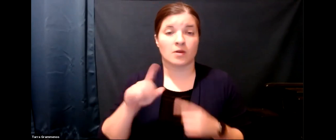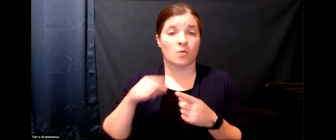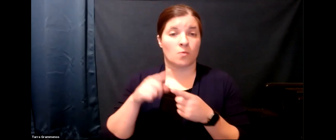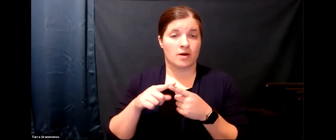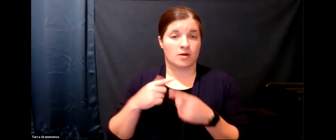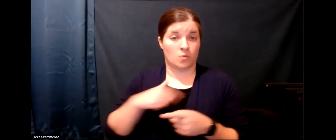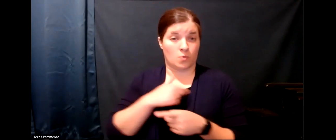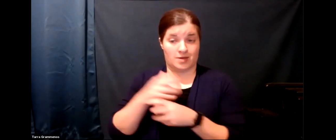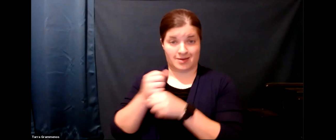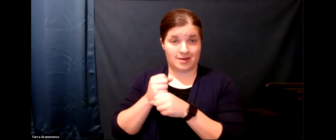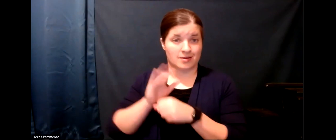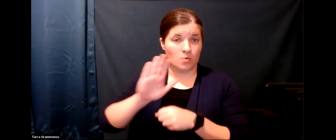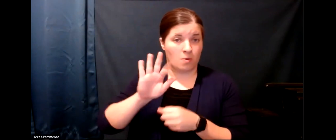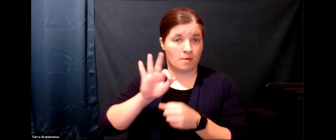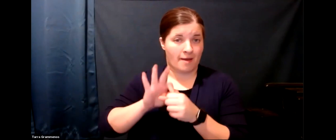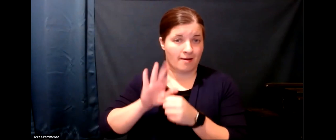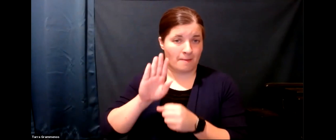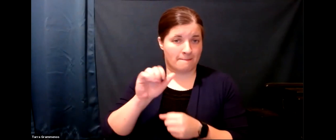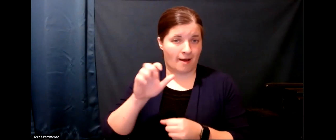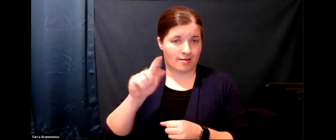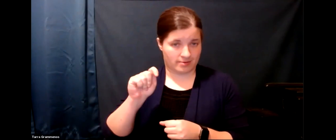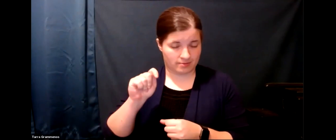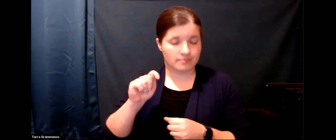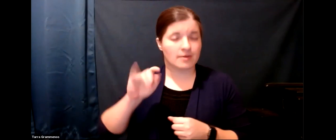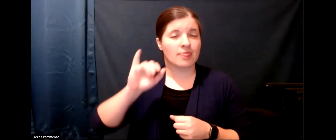back to our office, the signature envelope is what